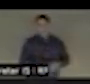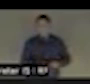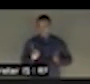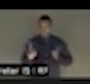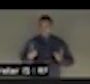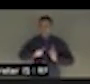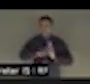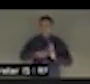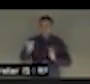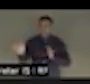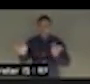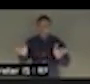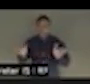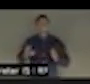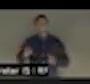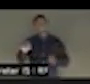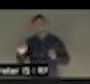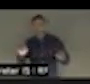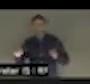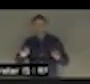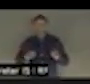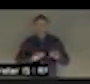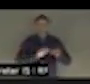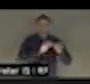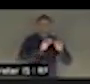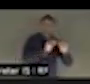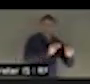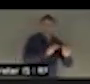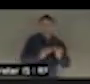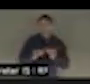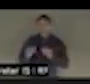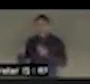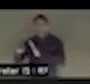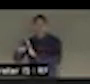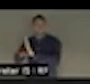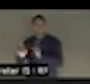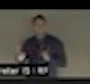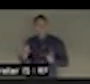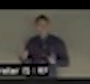in the beginning and then update them and complement them in a manual way,